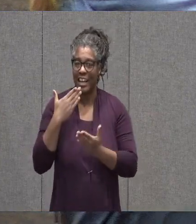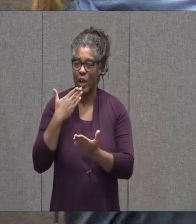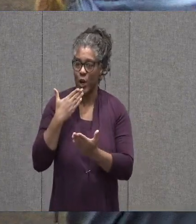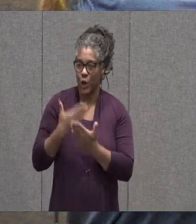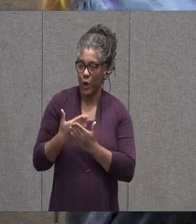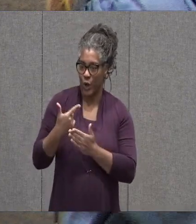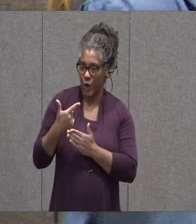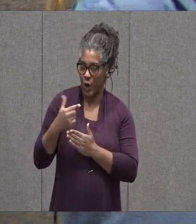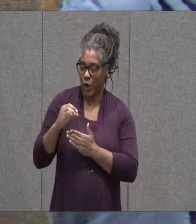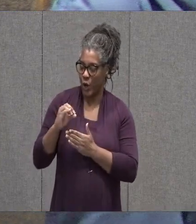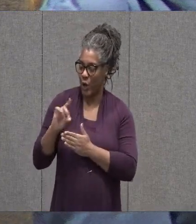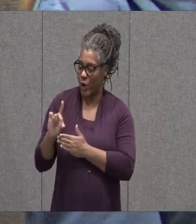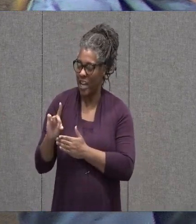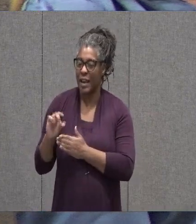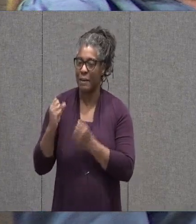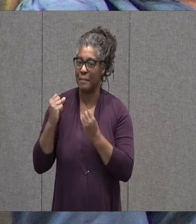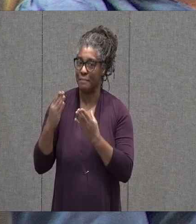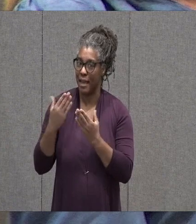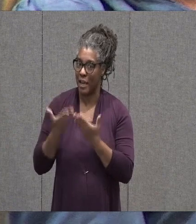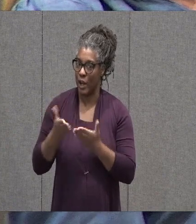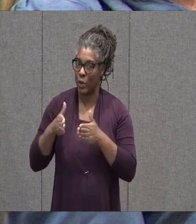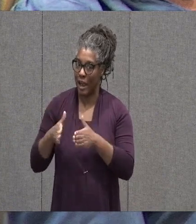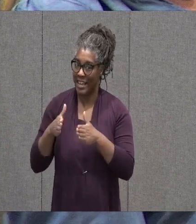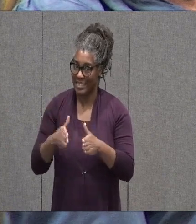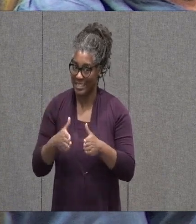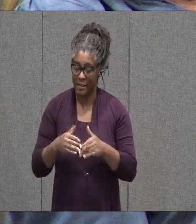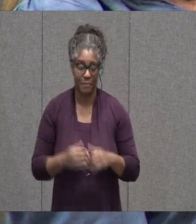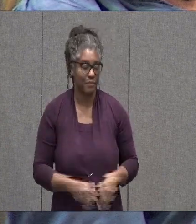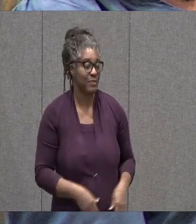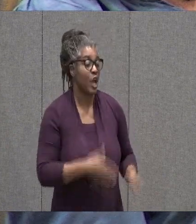Services are work done by people for others.